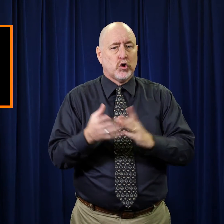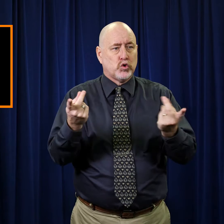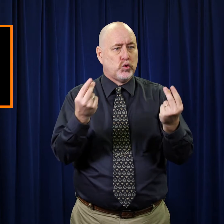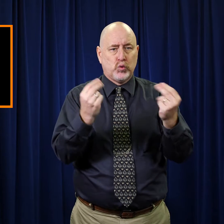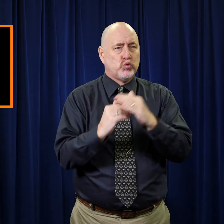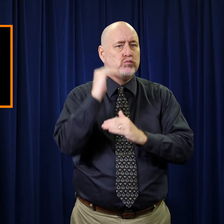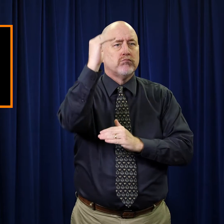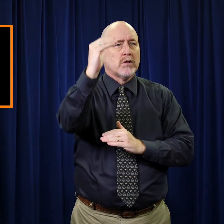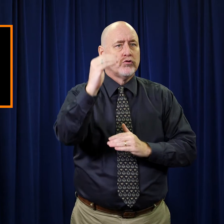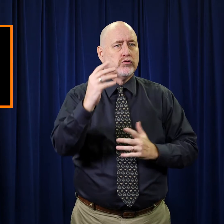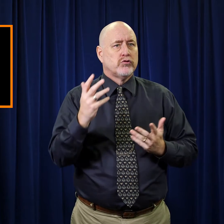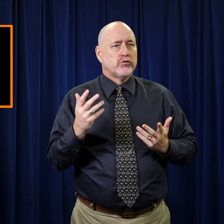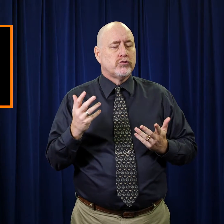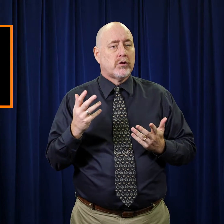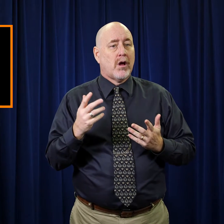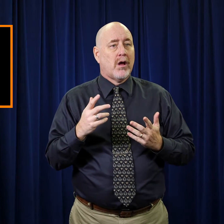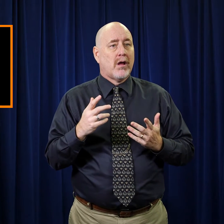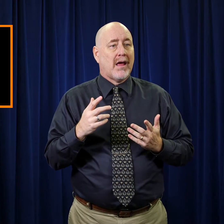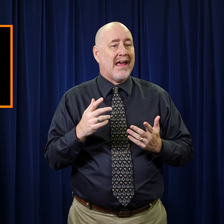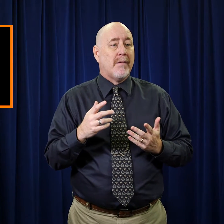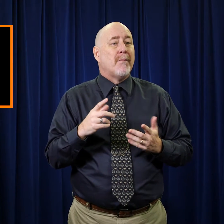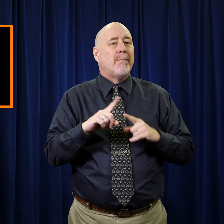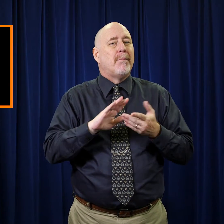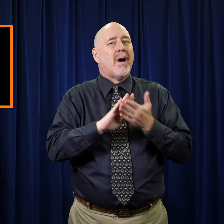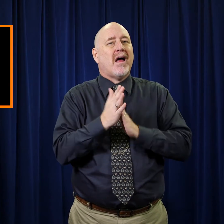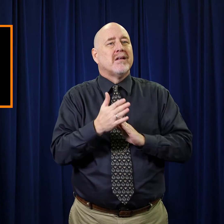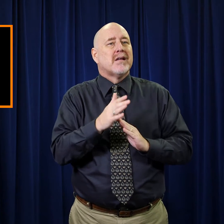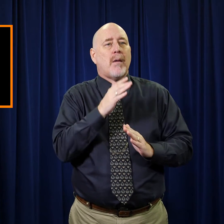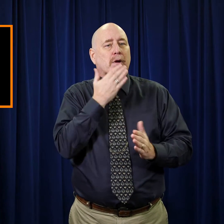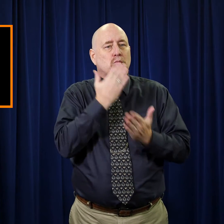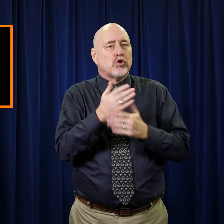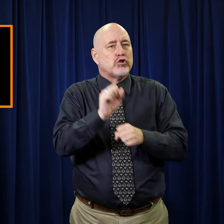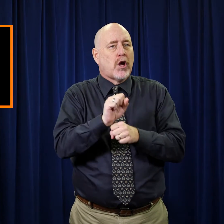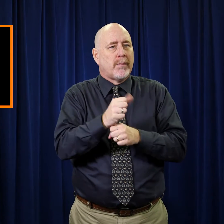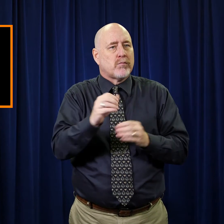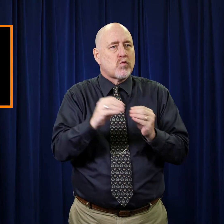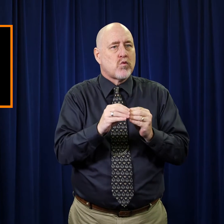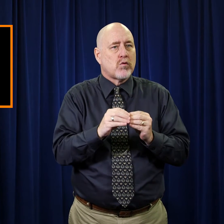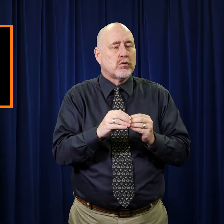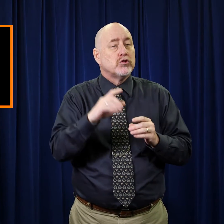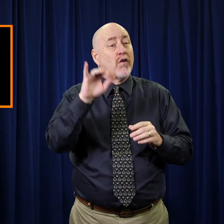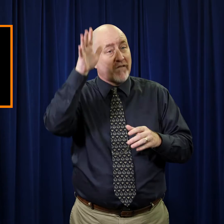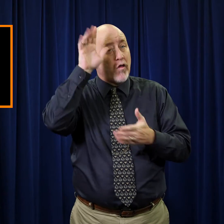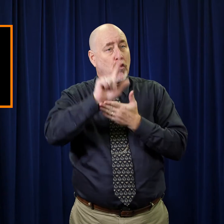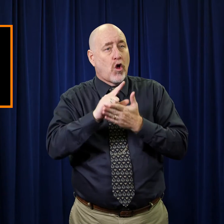too many things, yet none of them very well. Jethro said, "Moses,